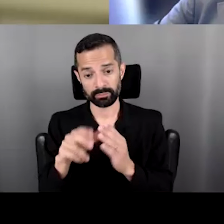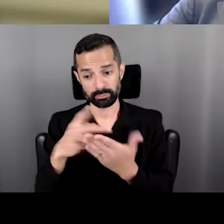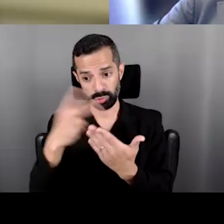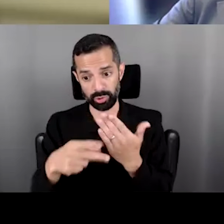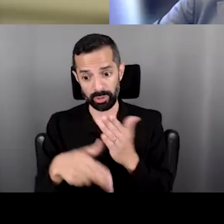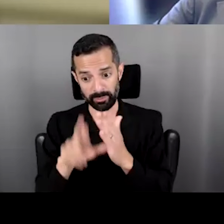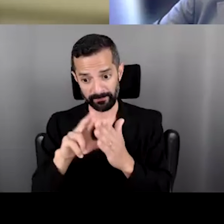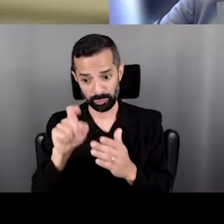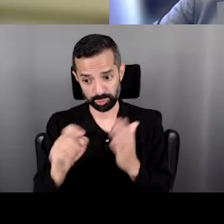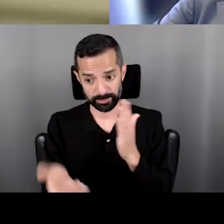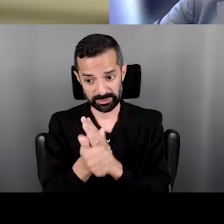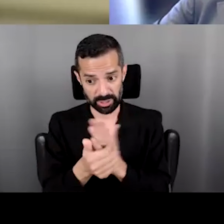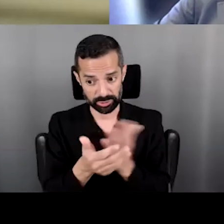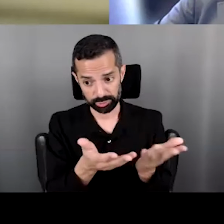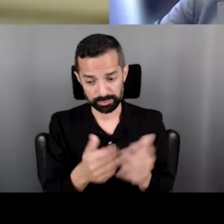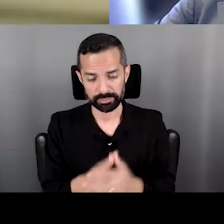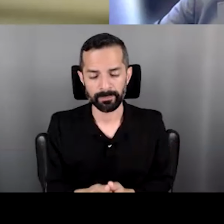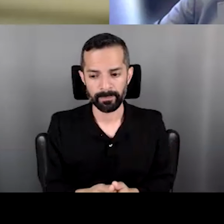I definitely want to tee up Lisa for her thoughts,